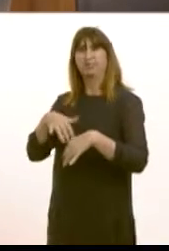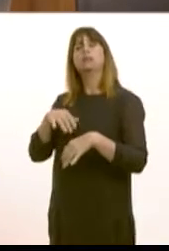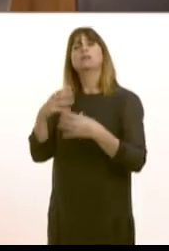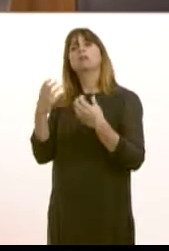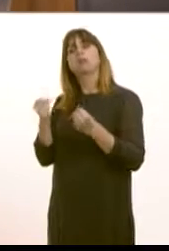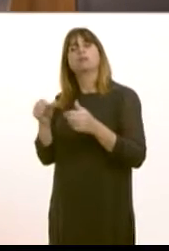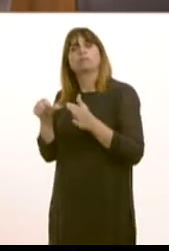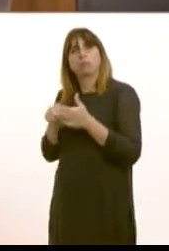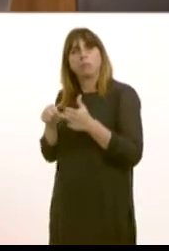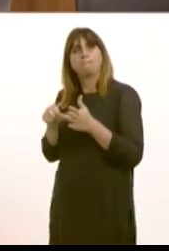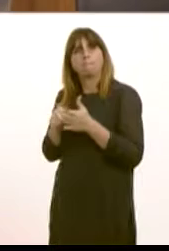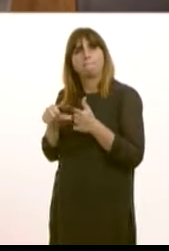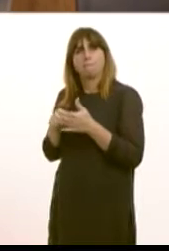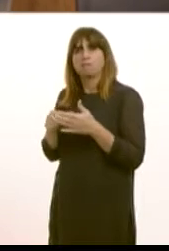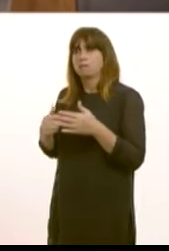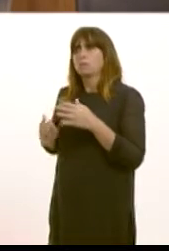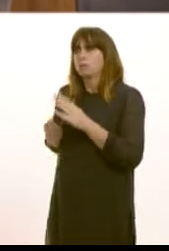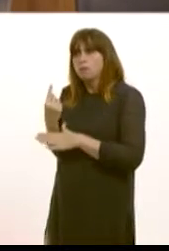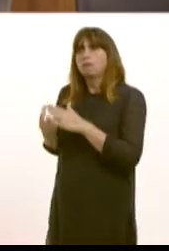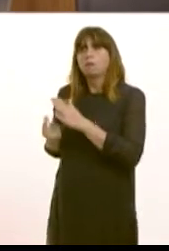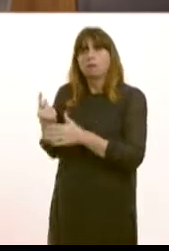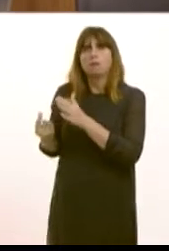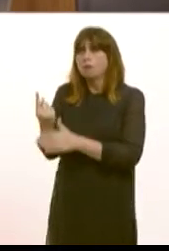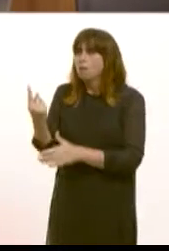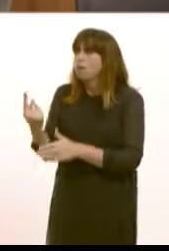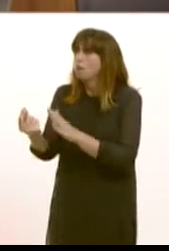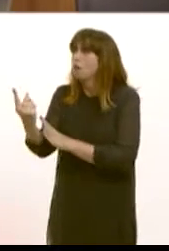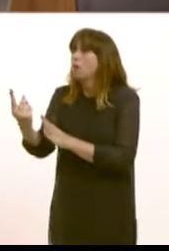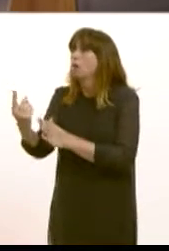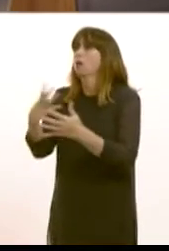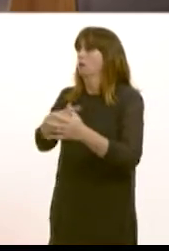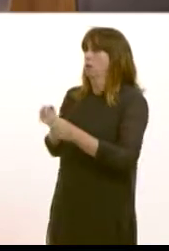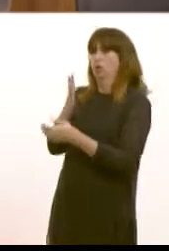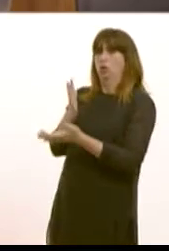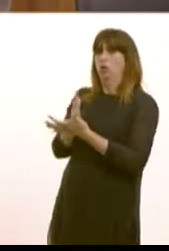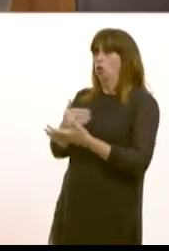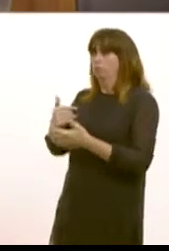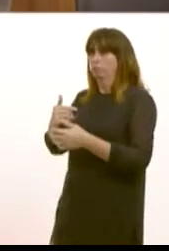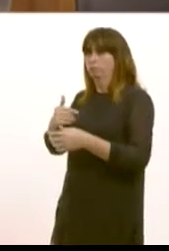highlighted, we must ensure that doctors come in as locums, if that is what needs to happen